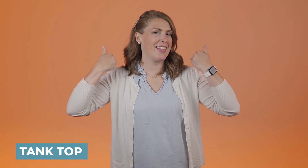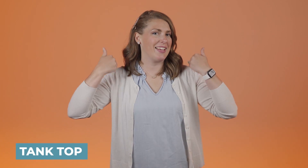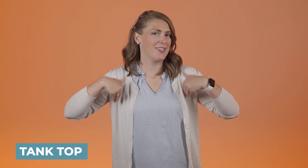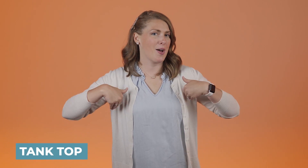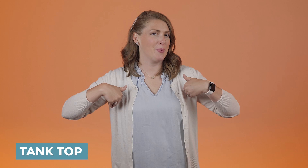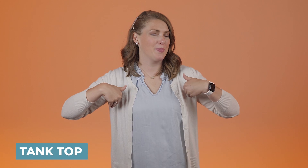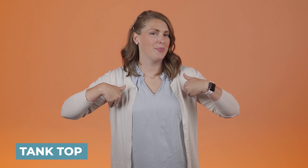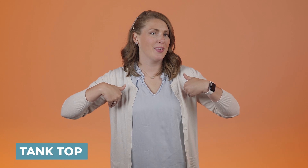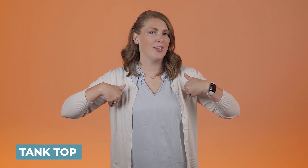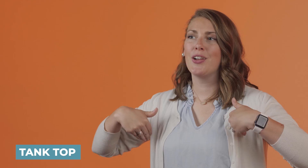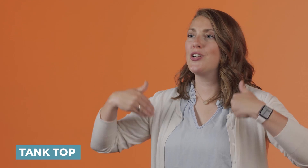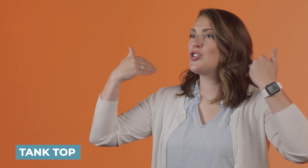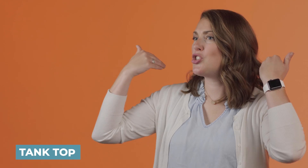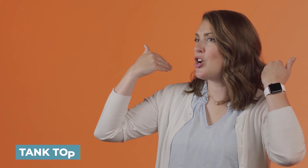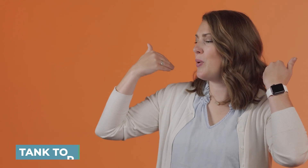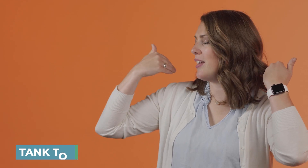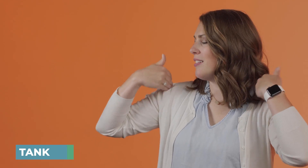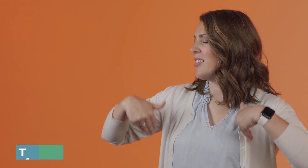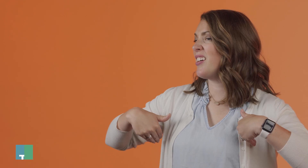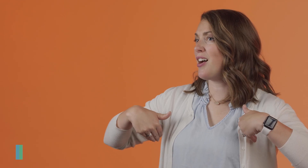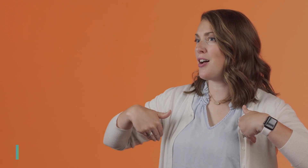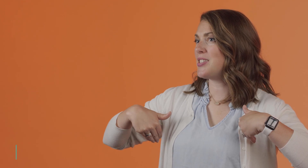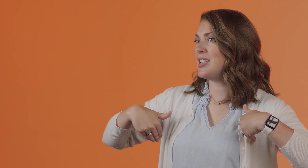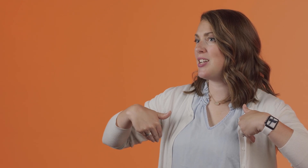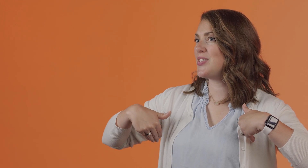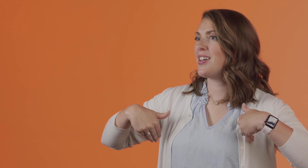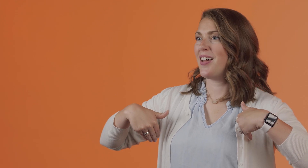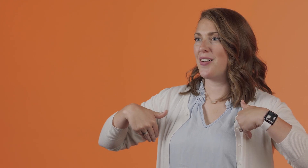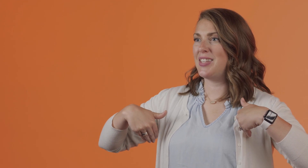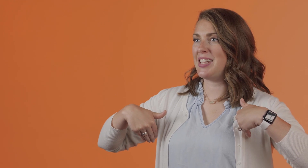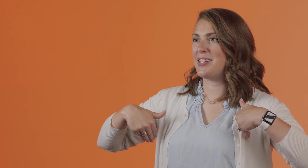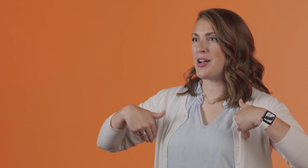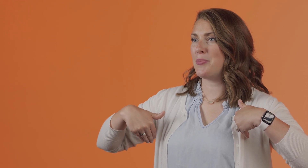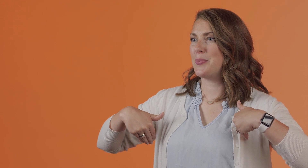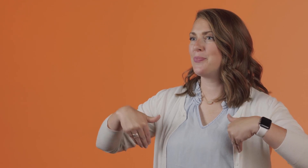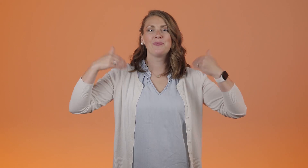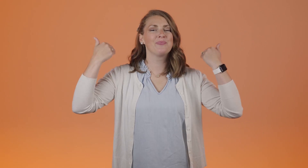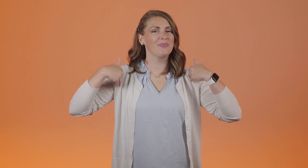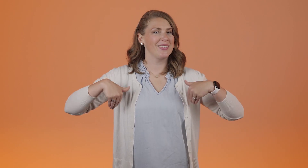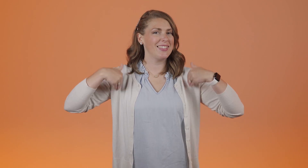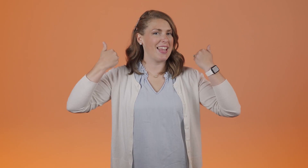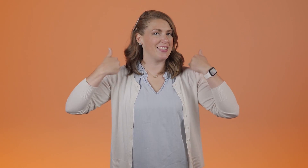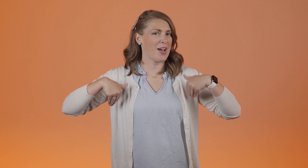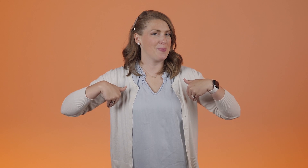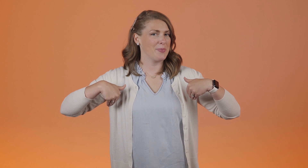tank top,' you're just showing the cut off sleeves of the tank top 'tank top.'